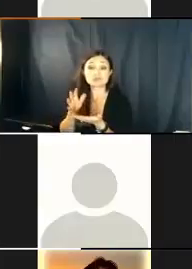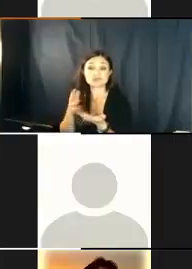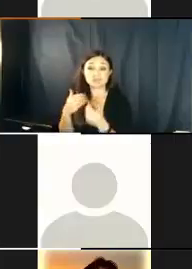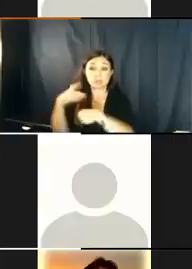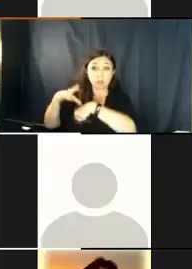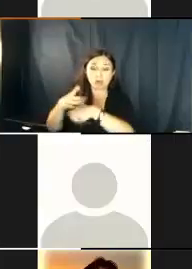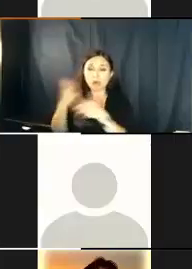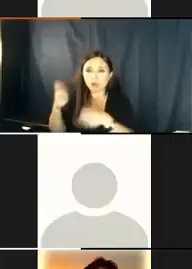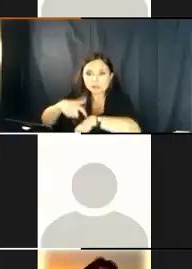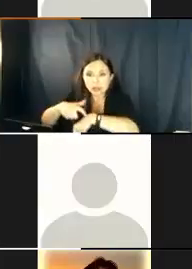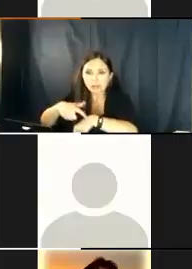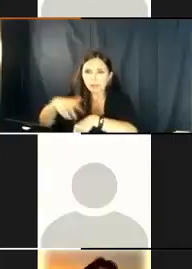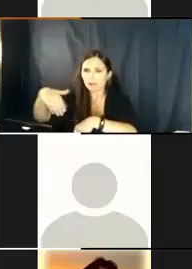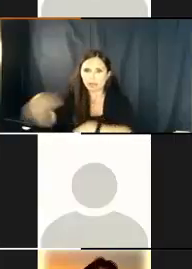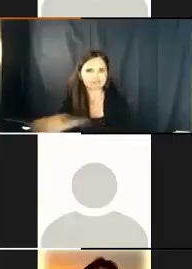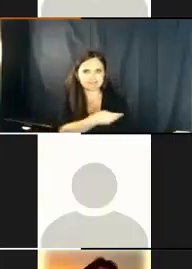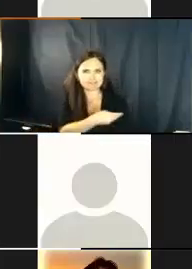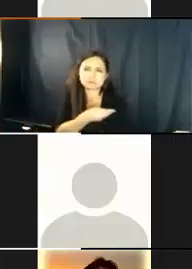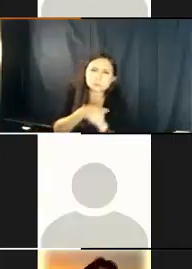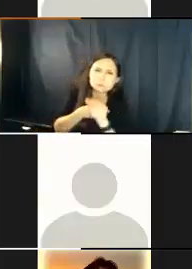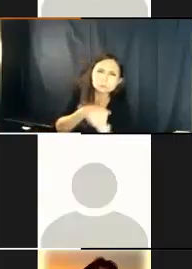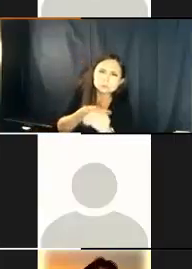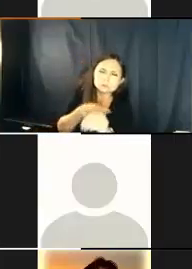in the assignments, we can say hey do you need some extra help.